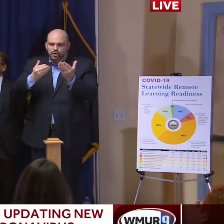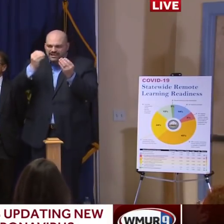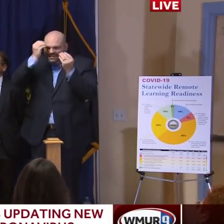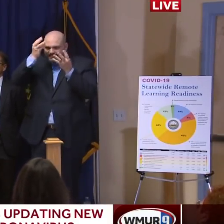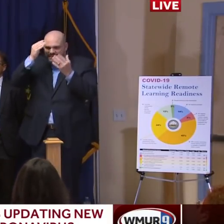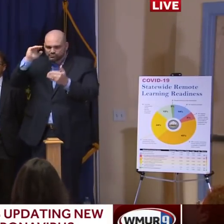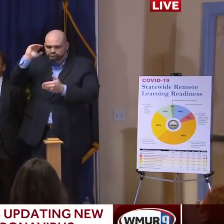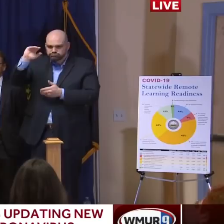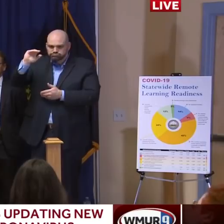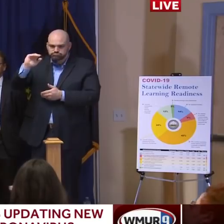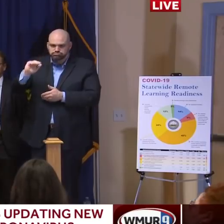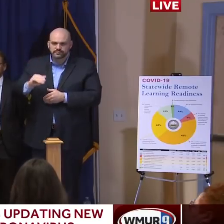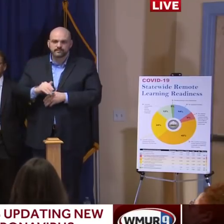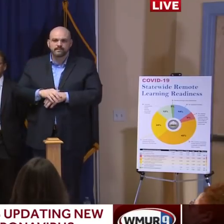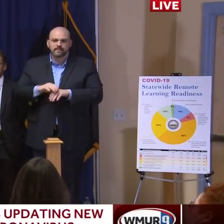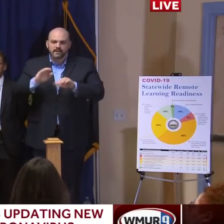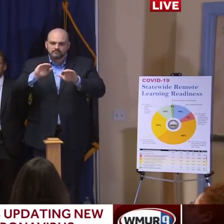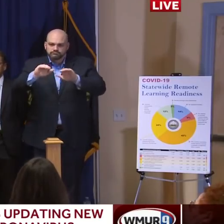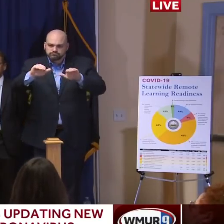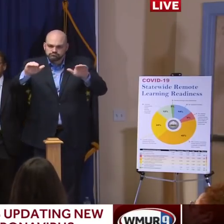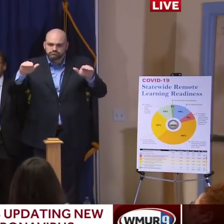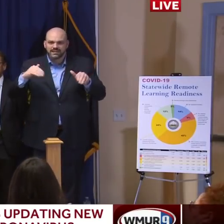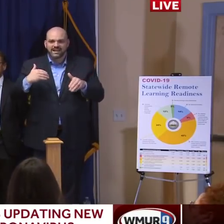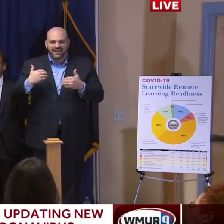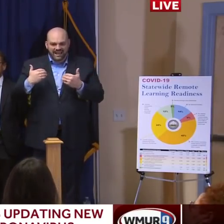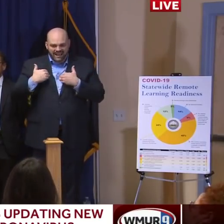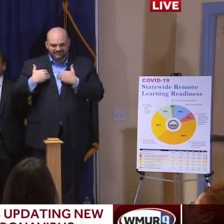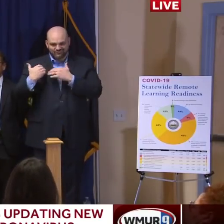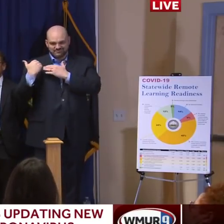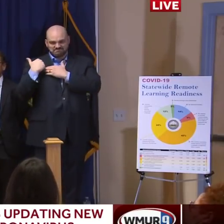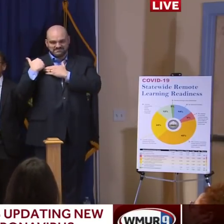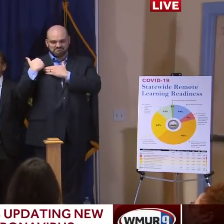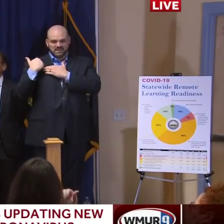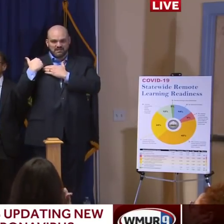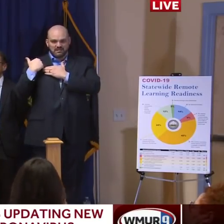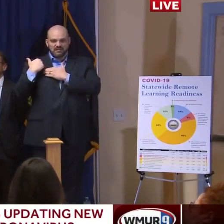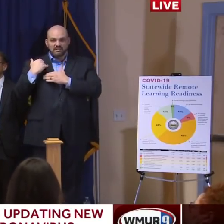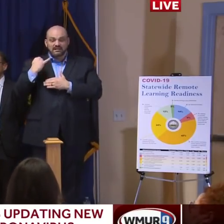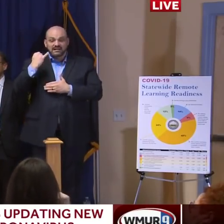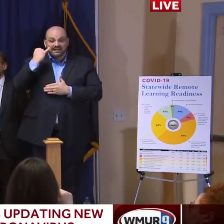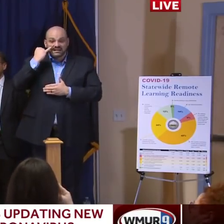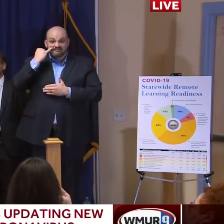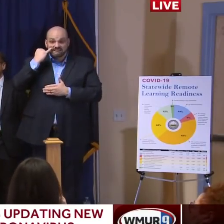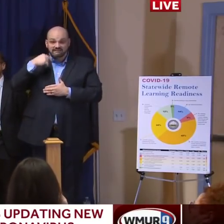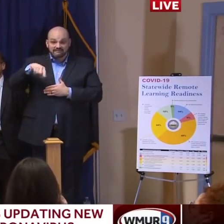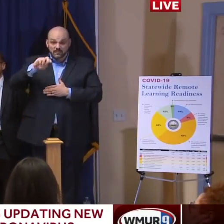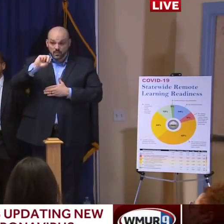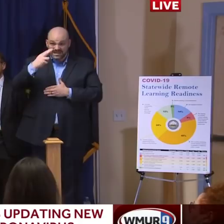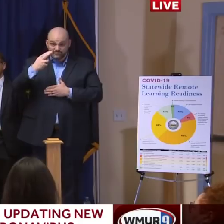REALLY GOOD INFORMATION ON IT. WE WANT TO REMIND PEOPLE THAT WE HAVE A COLLECTIVE RESPONSIBLY HERE.